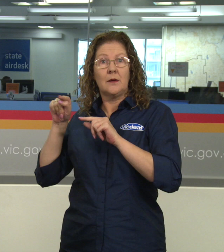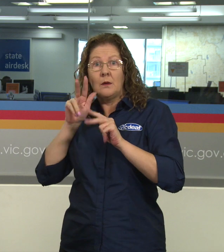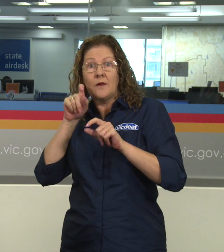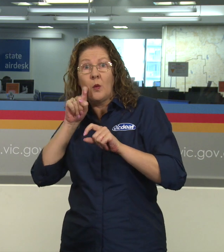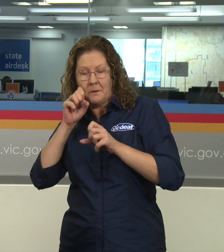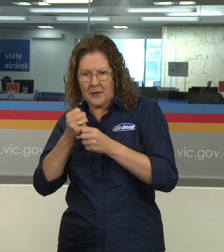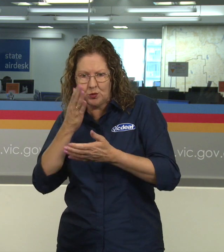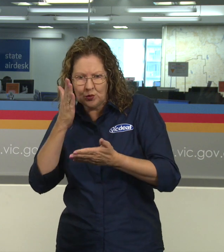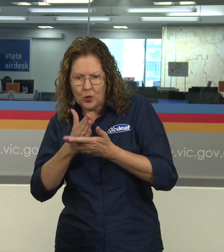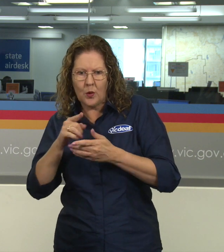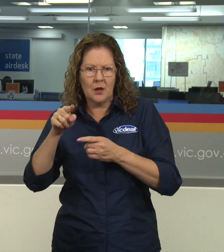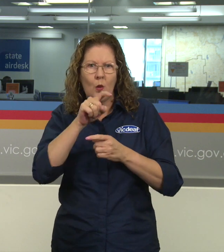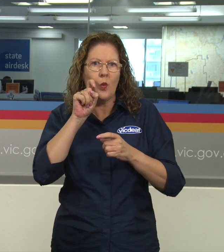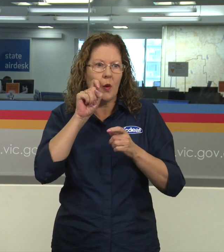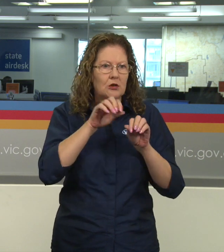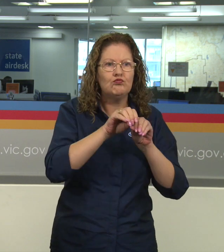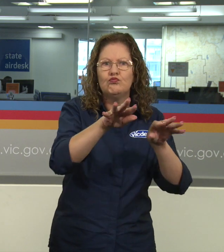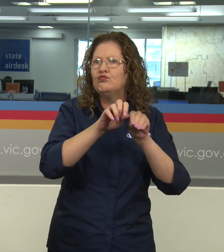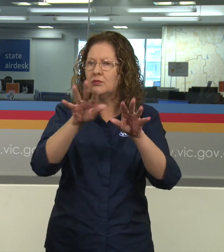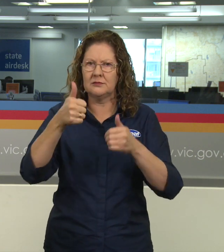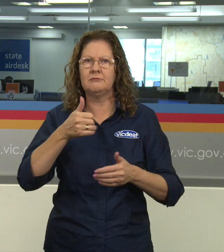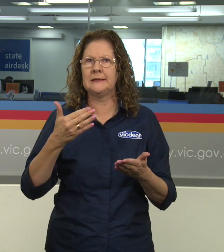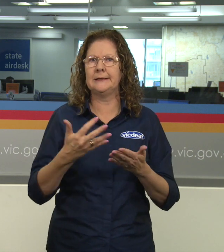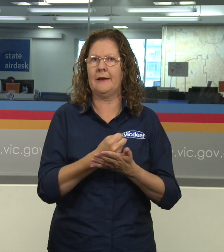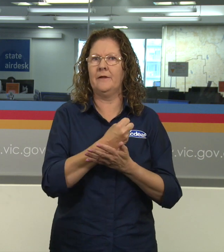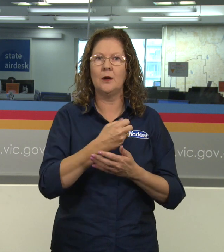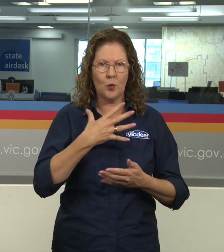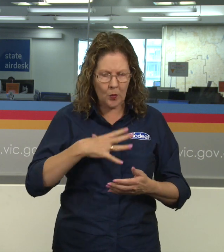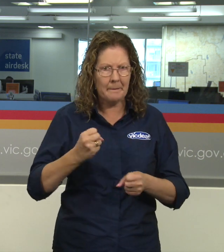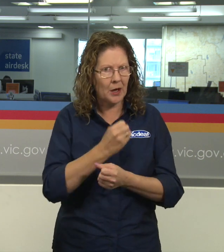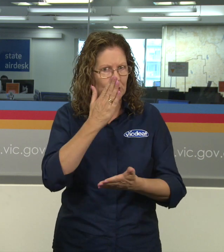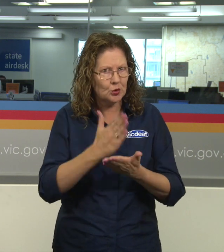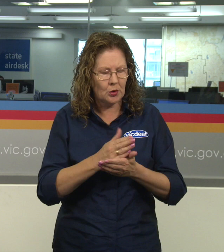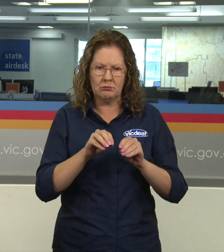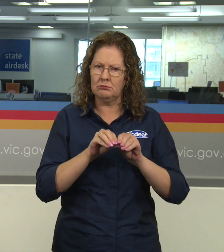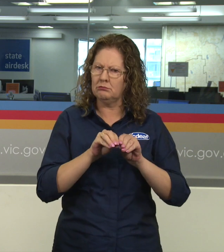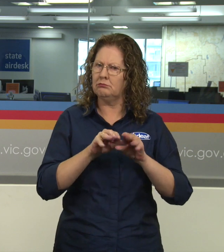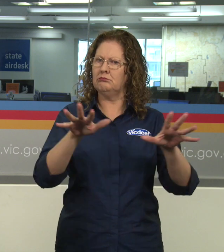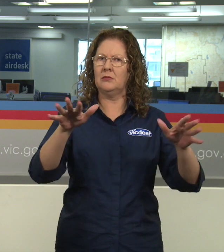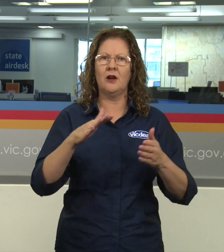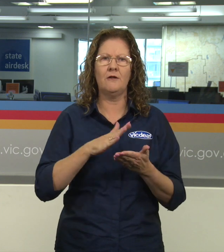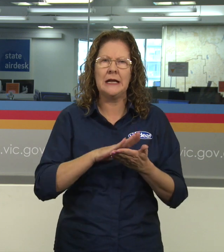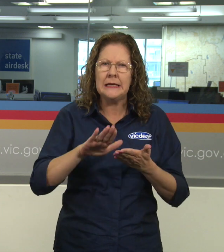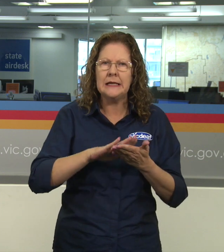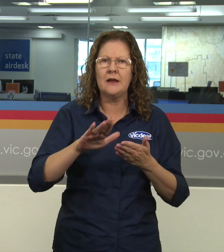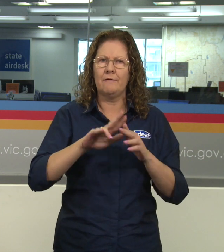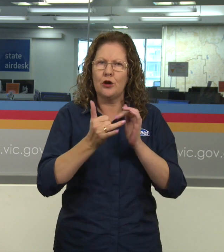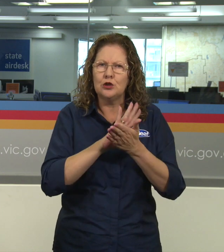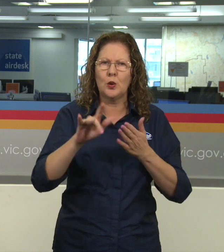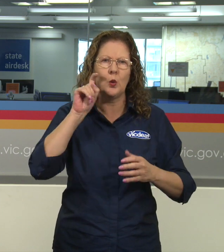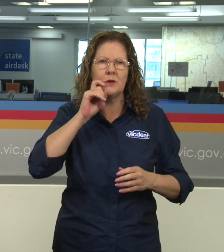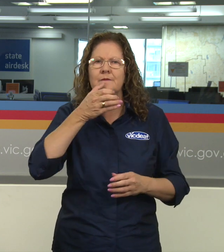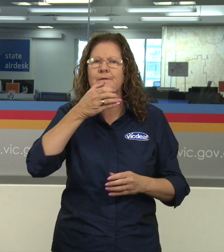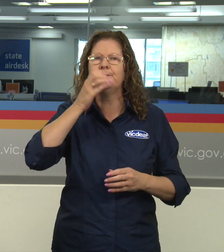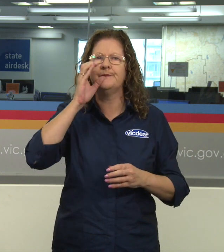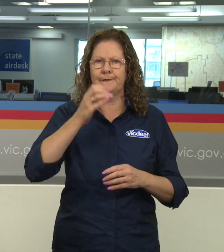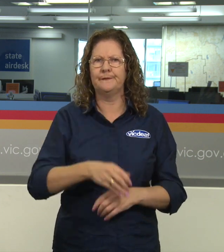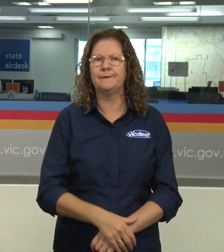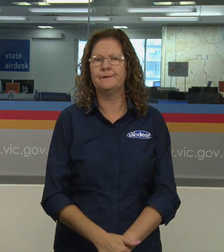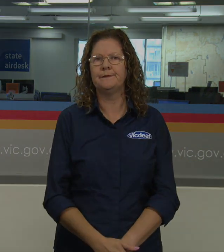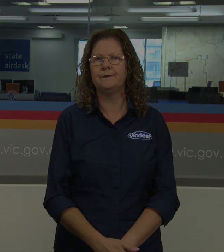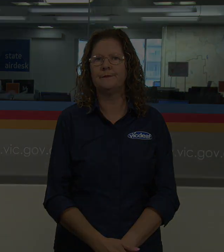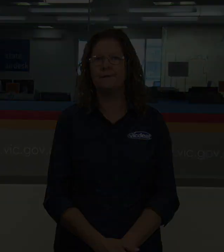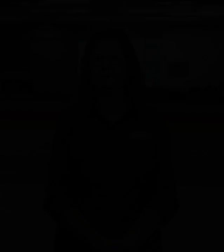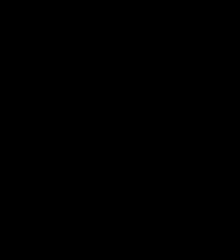Our priority is to make sure fresh, clean, safe drinking water is provided to Victorian